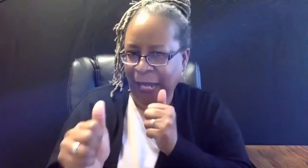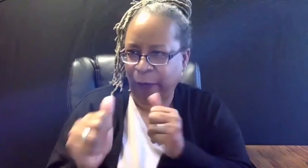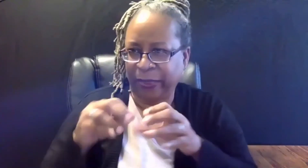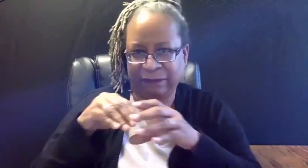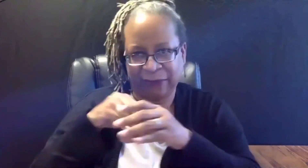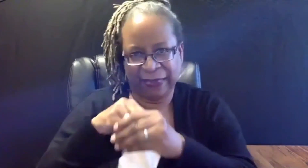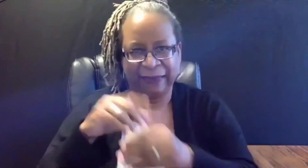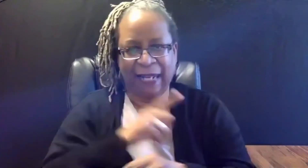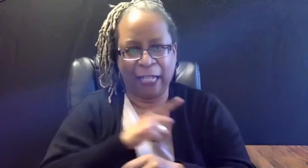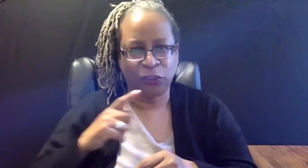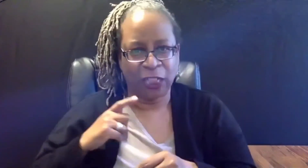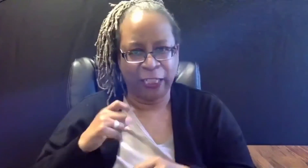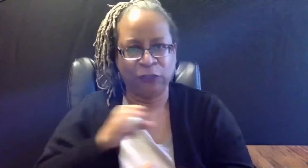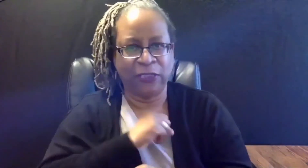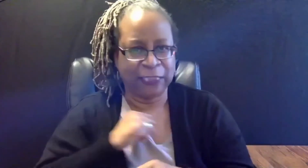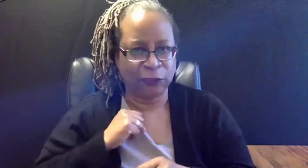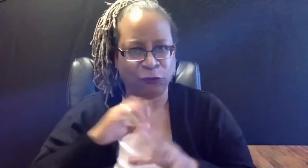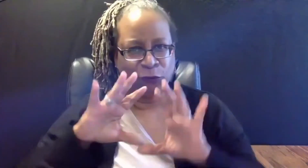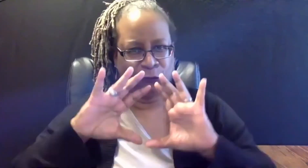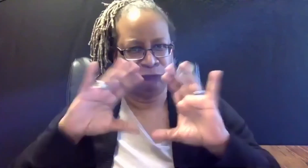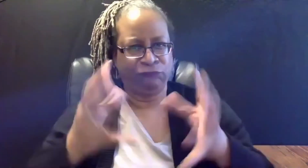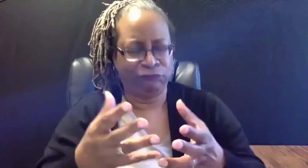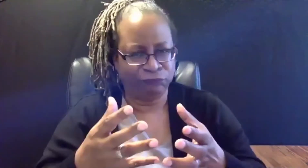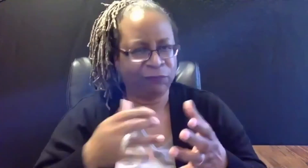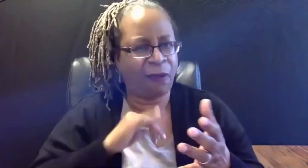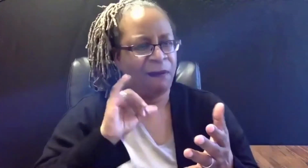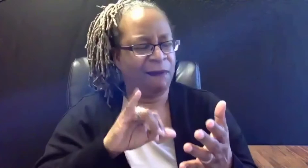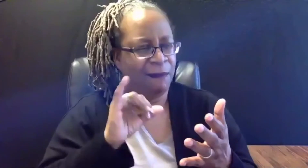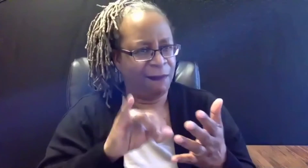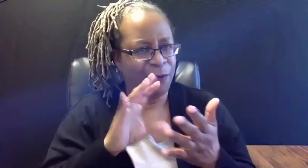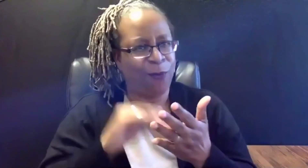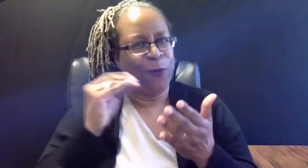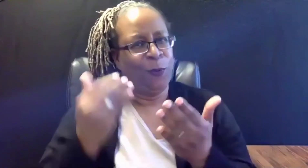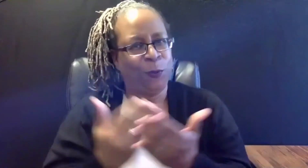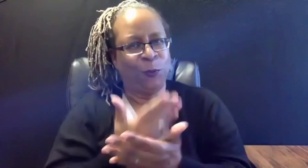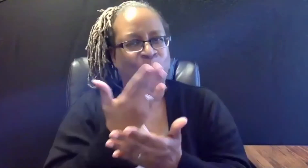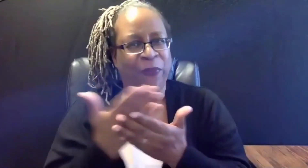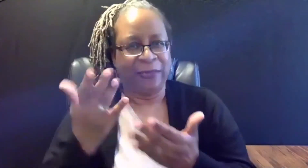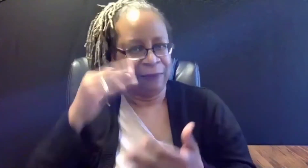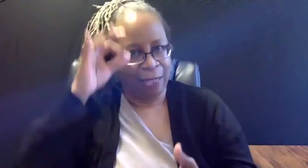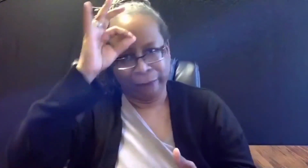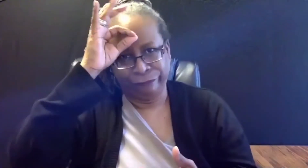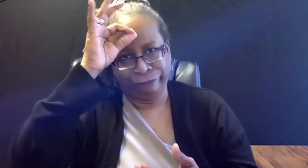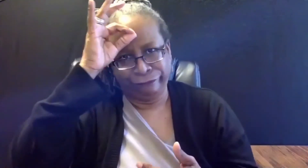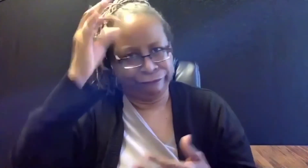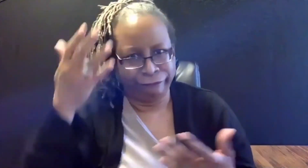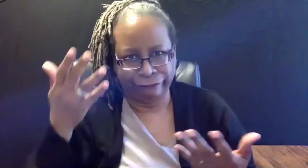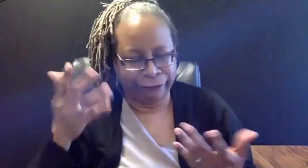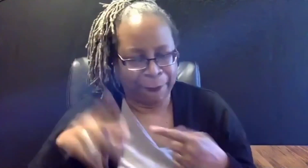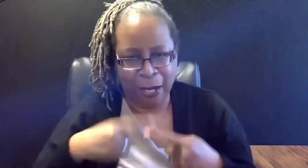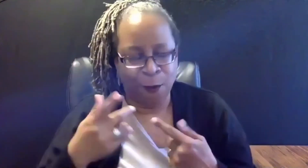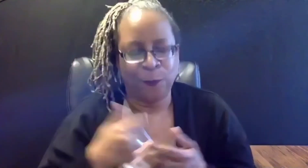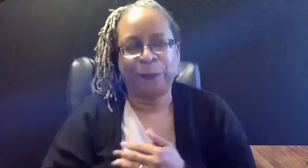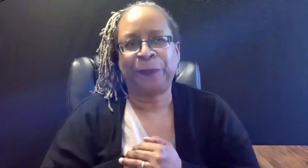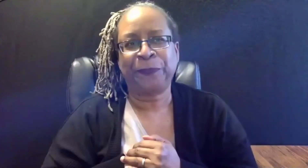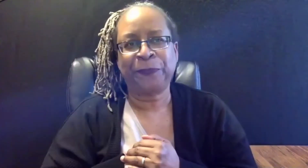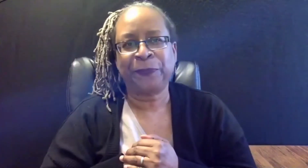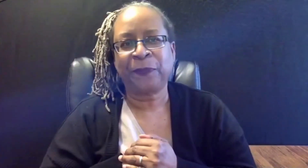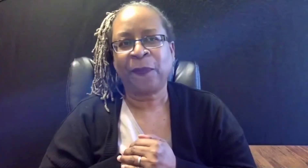about how bills became laws within the legislature, in the Senate. And there were so many things that I learned about